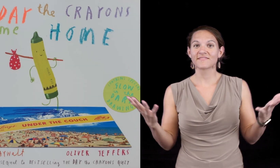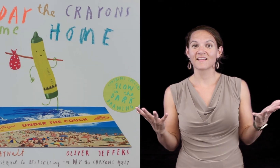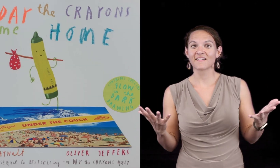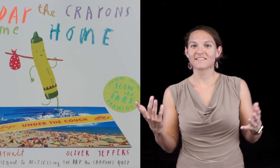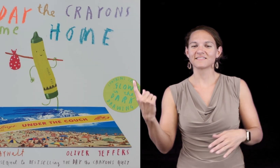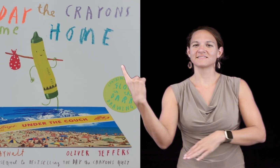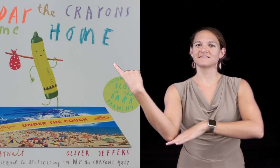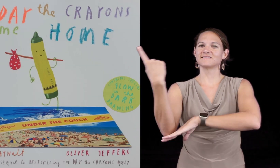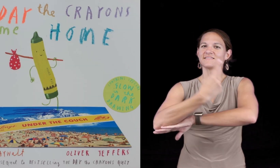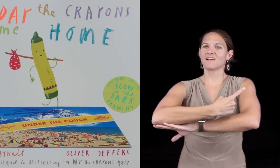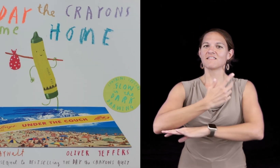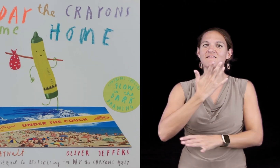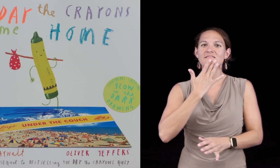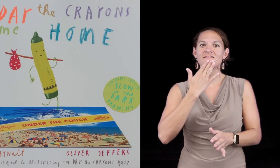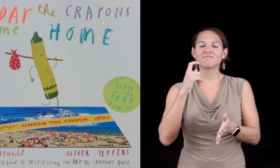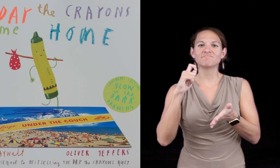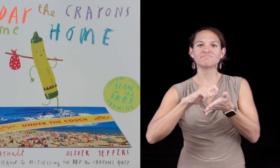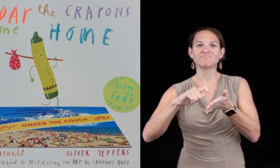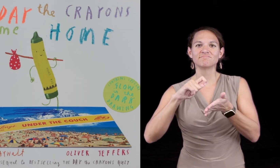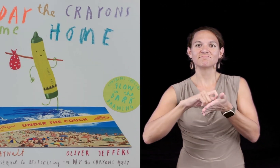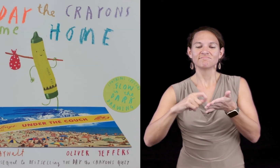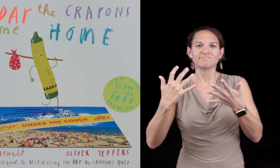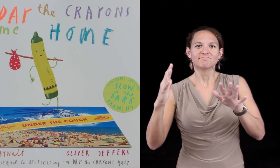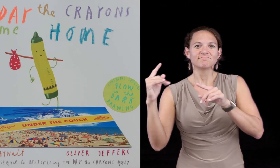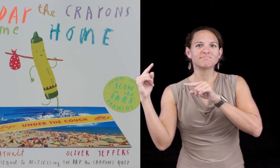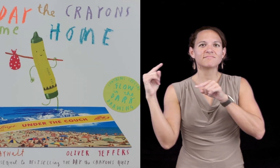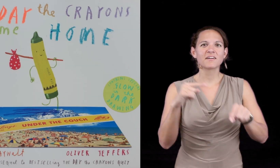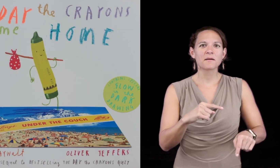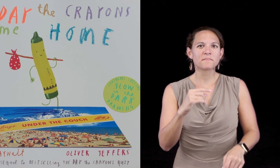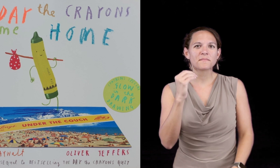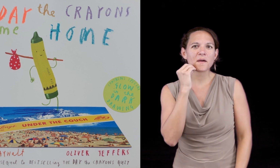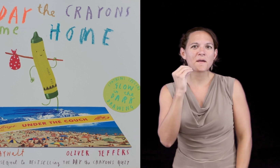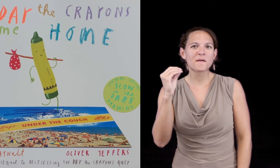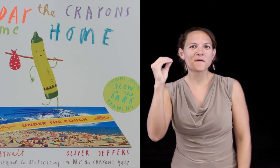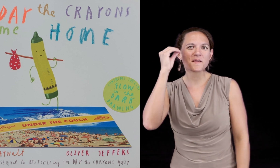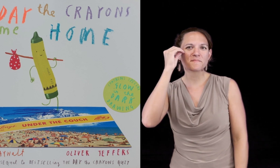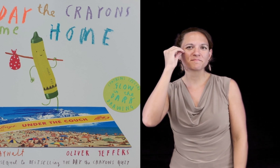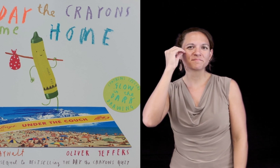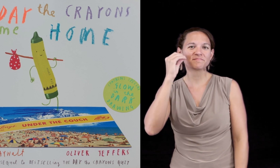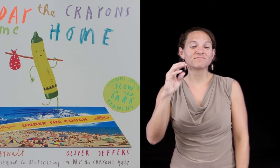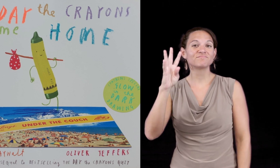The title of the book is The Day the Crayons Came Home.